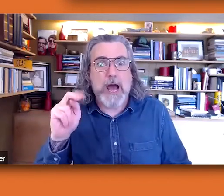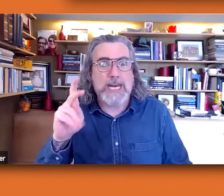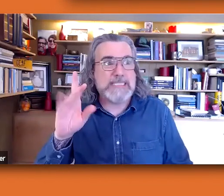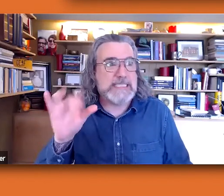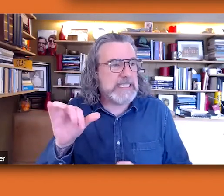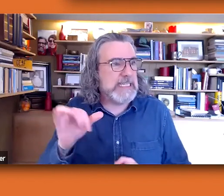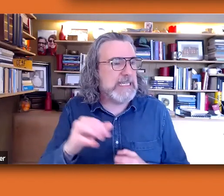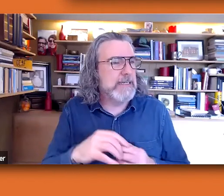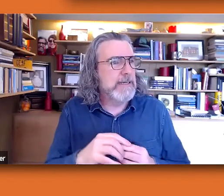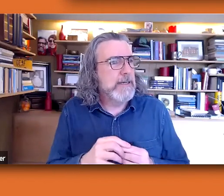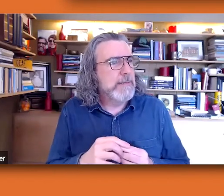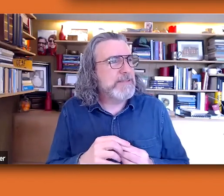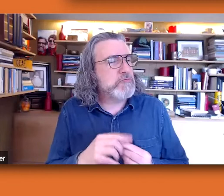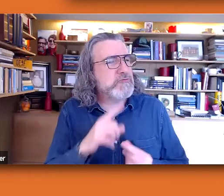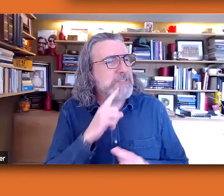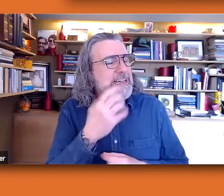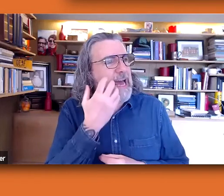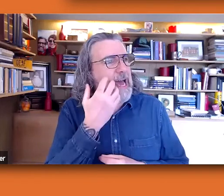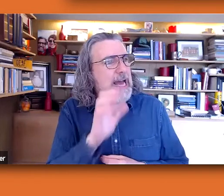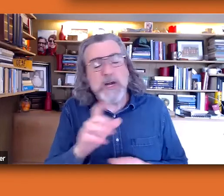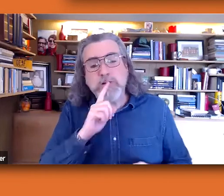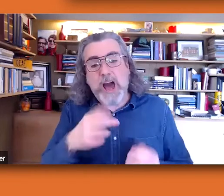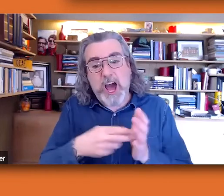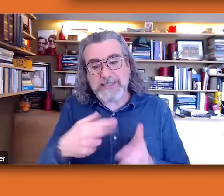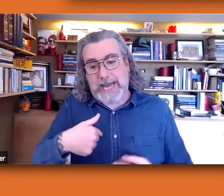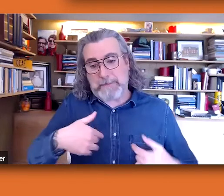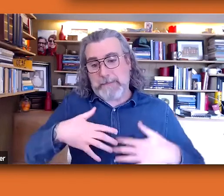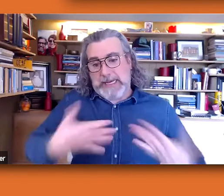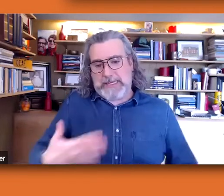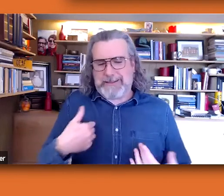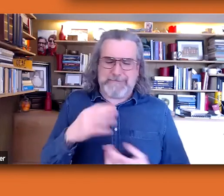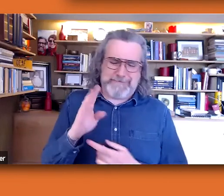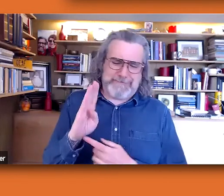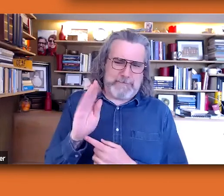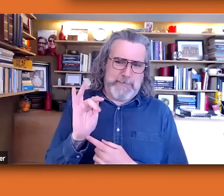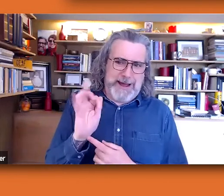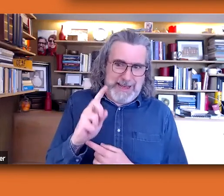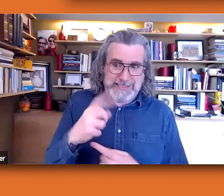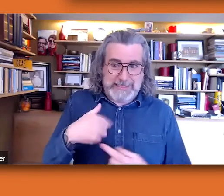Um, maybe sign language, linguistics, iconicity.